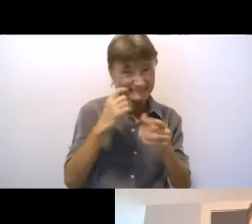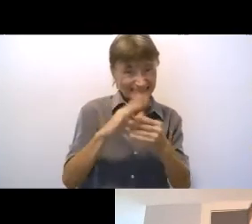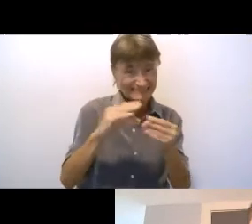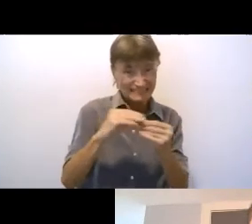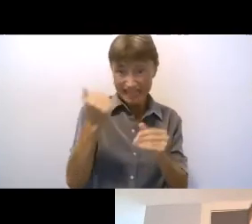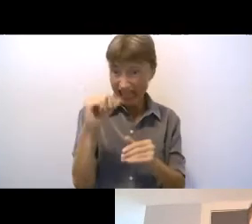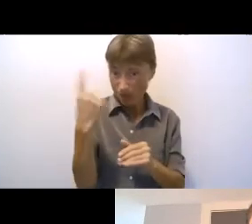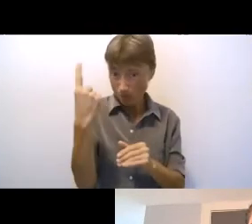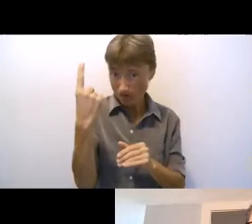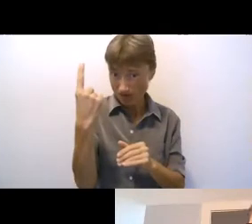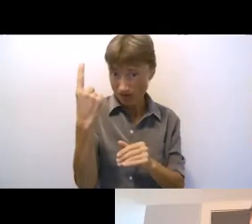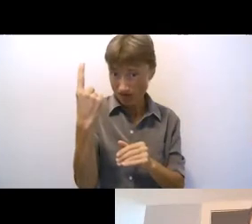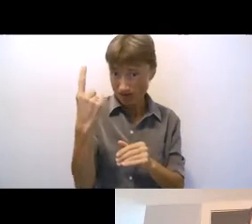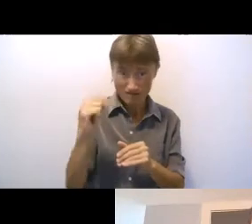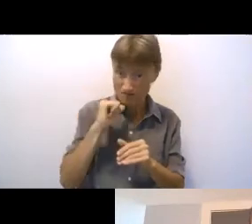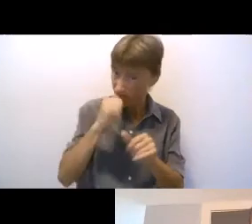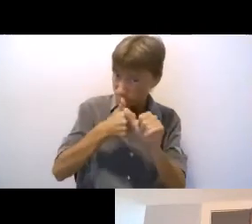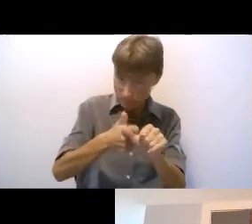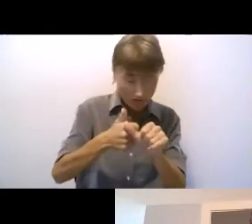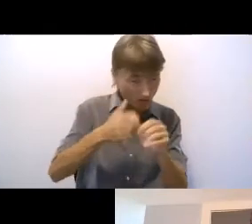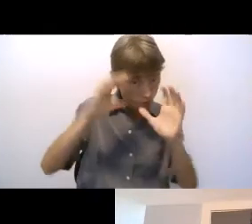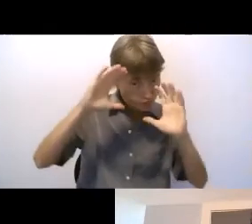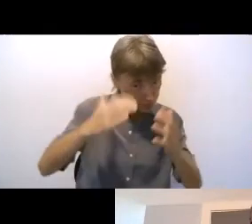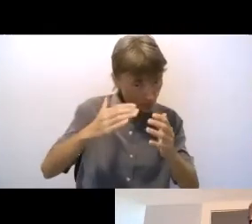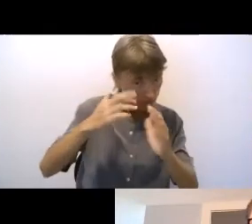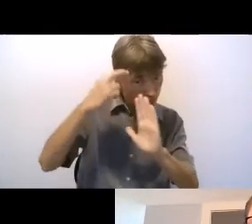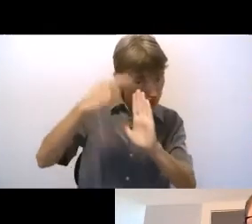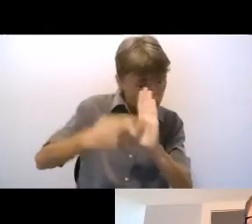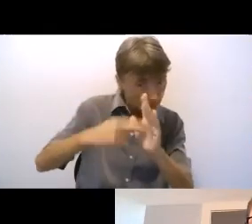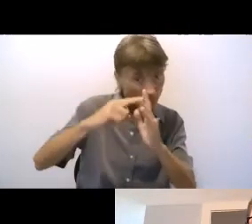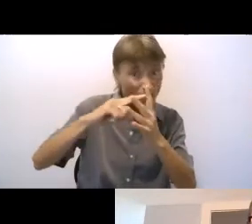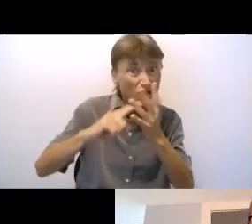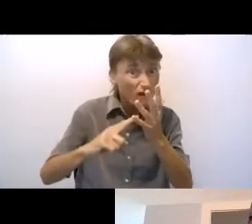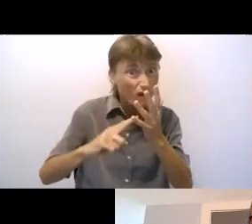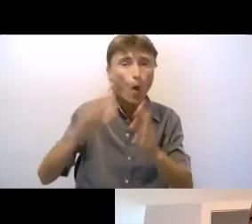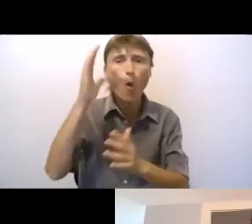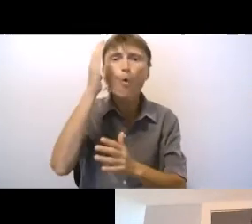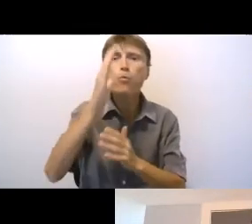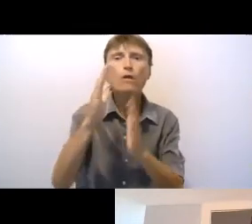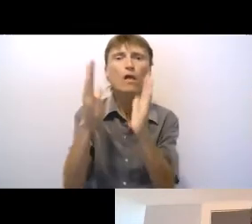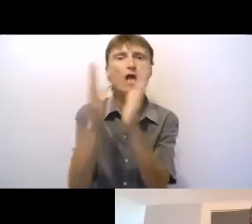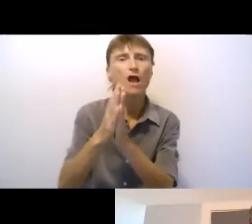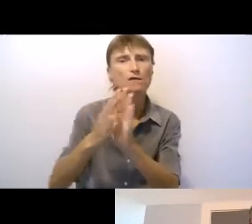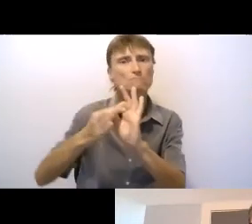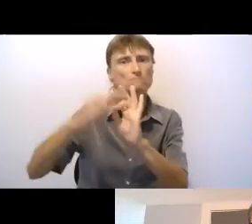by me and, if necessary, they will be removed from the discussion. So that is the role of